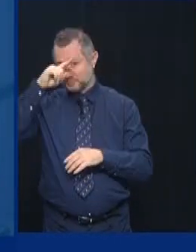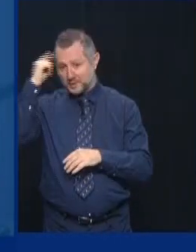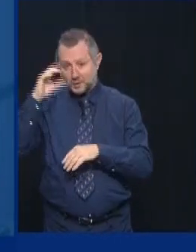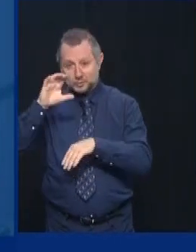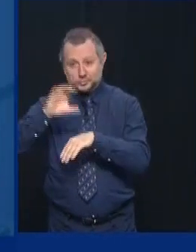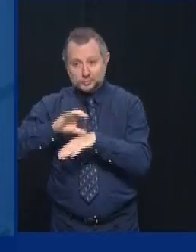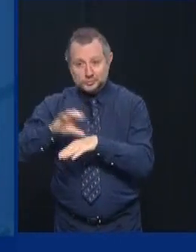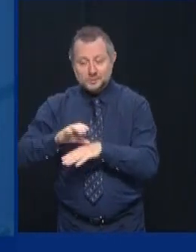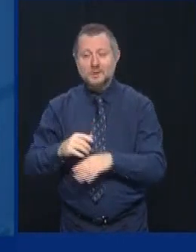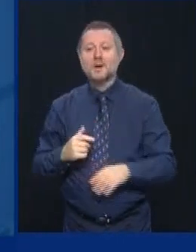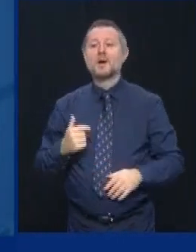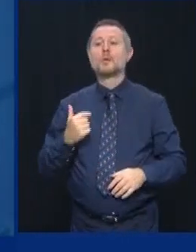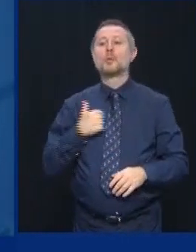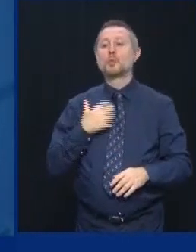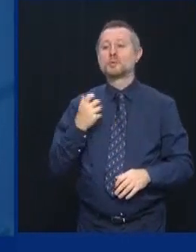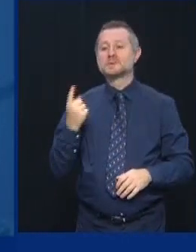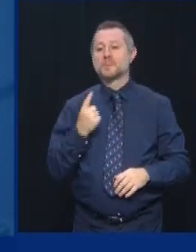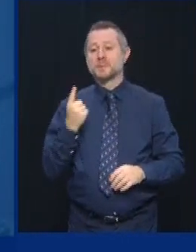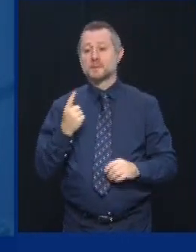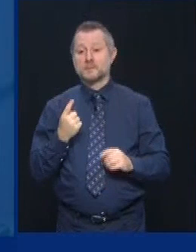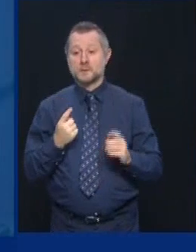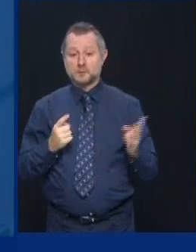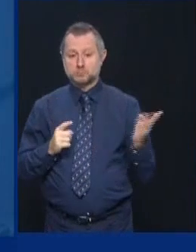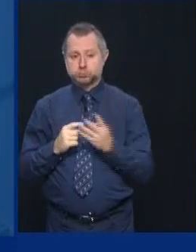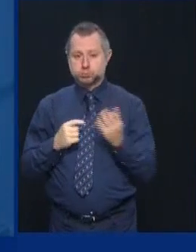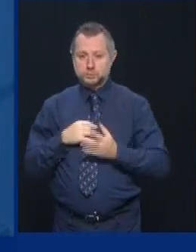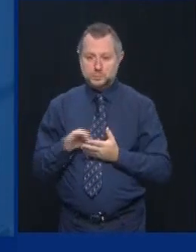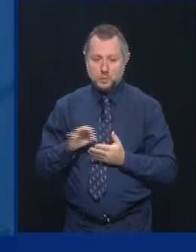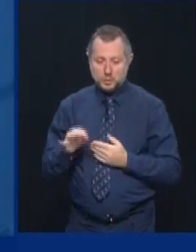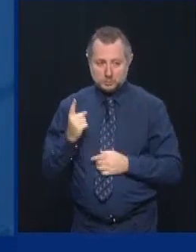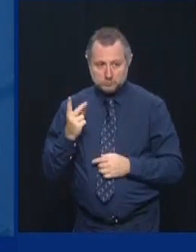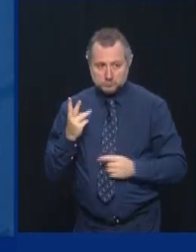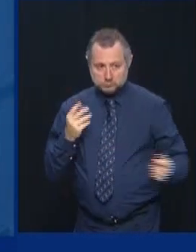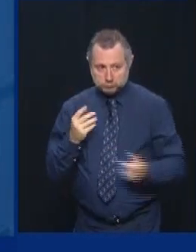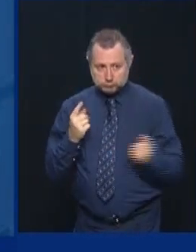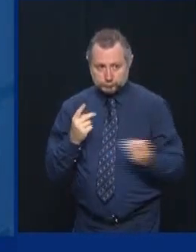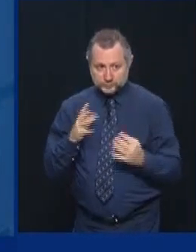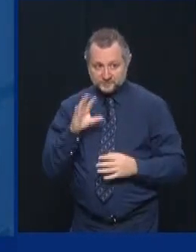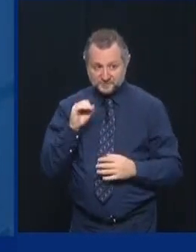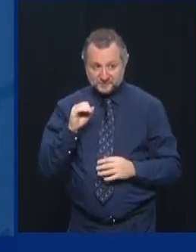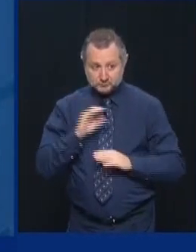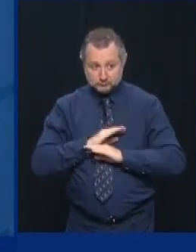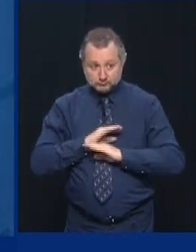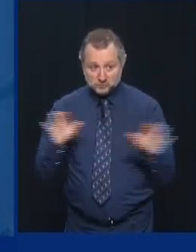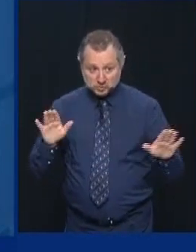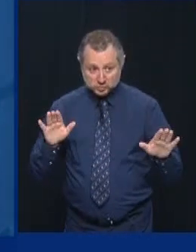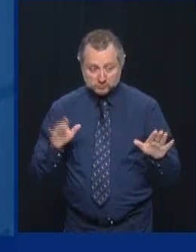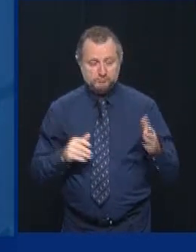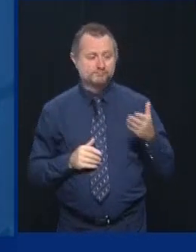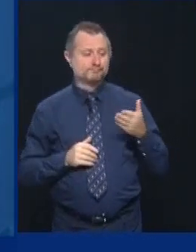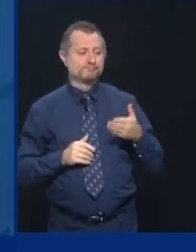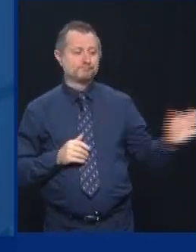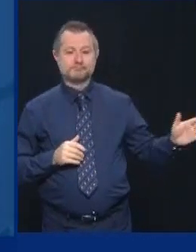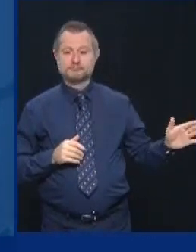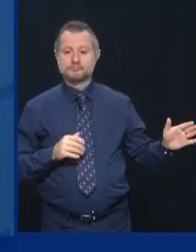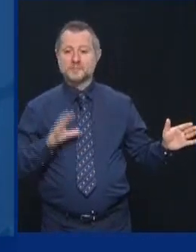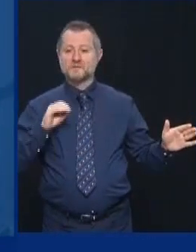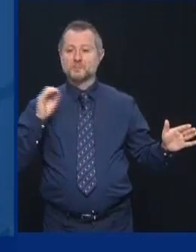IF THE RULE IS NO MORE THAN 50% OF THE PEOPLE IN A BLACK CHURCH,